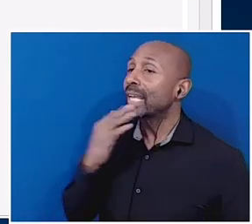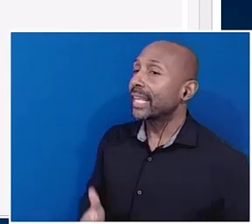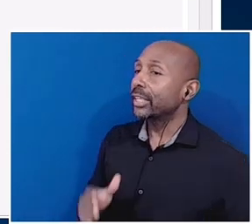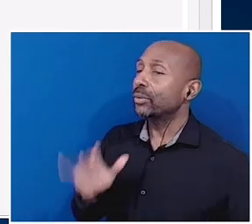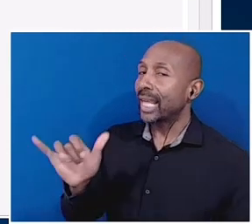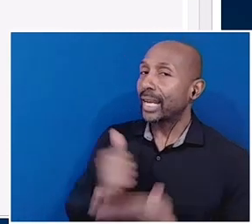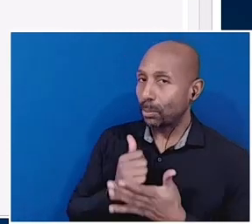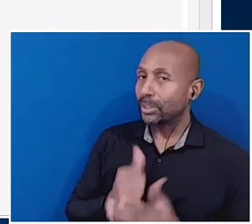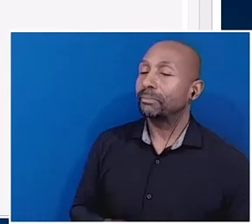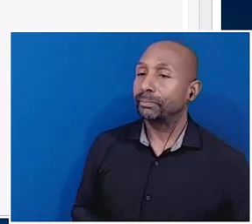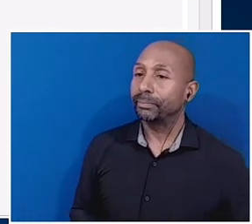Thanks, Donna, for coming in.